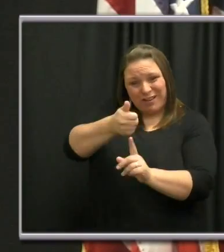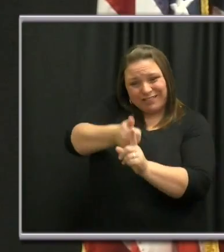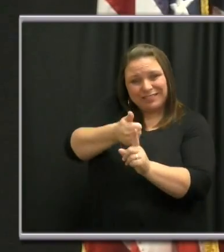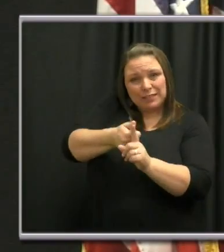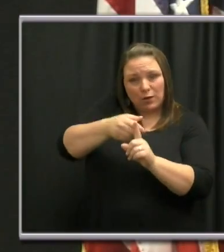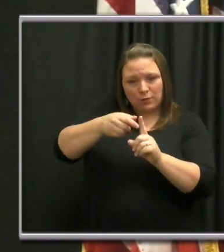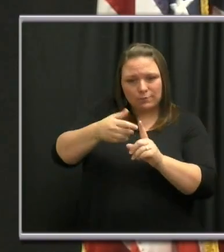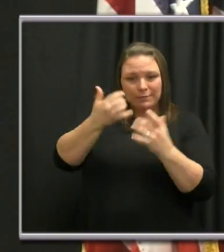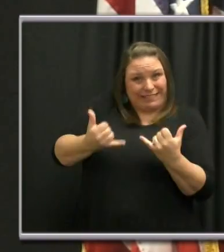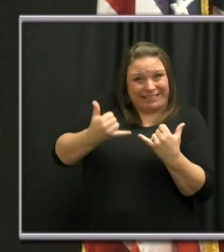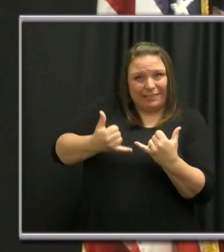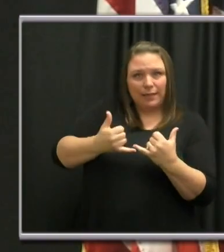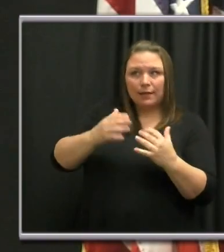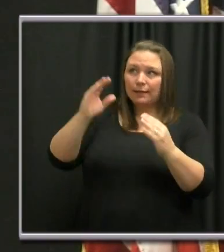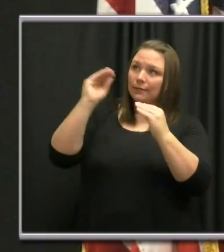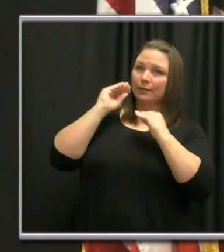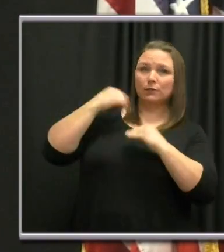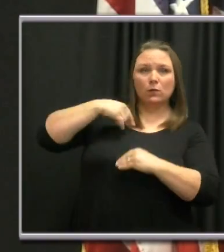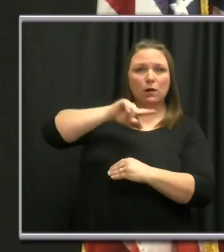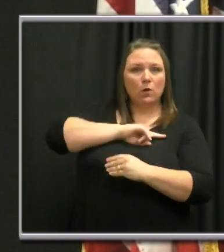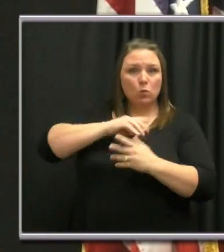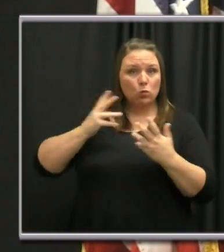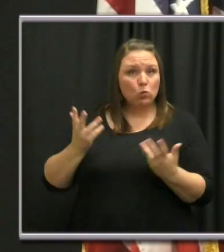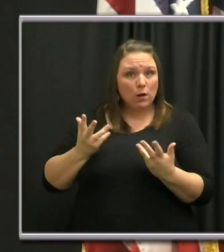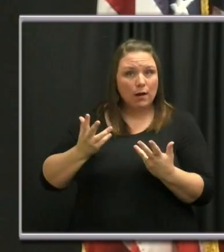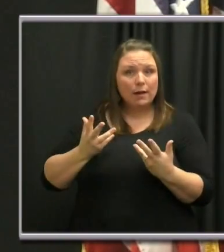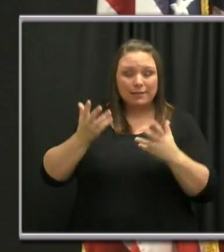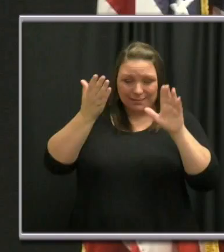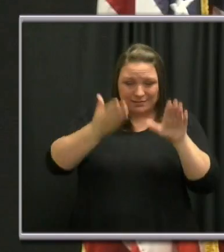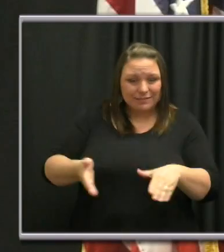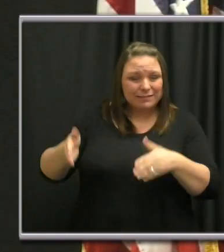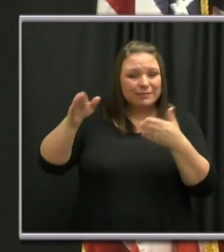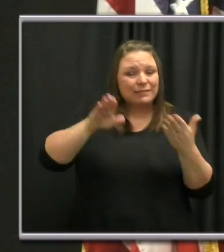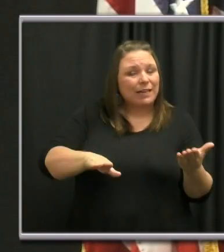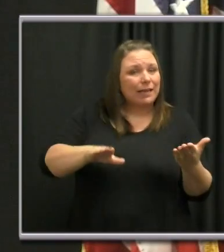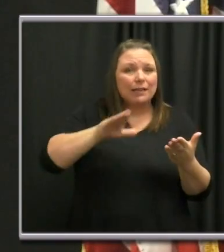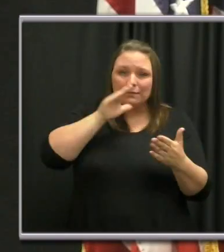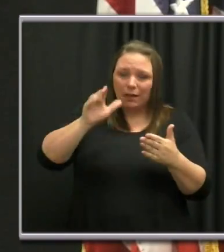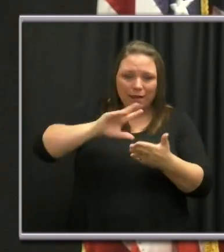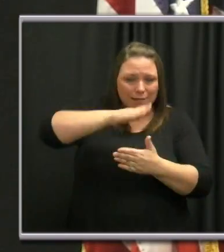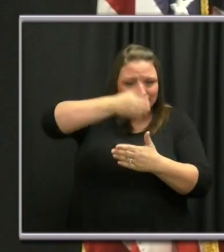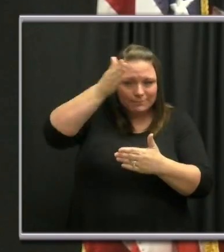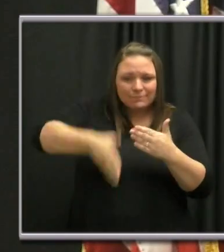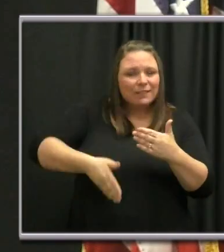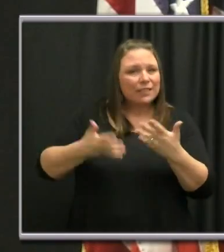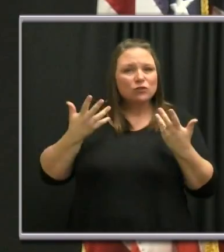THIS MOMENT GOOD FRIDAY TEACHES